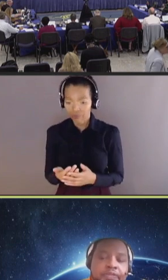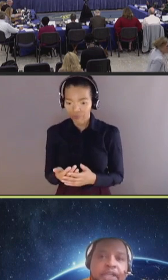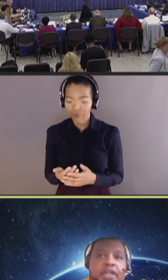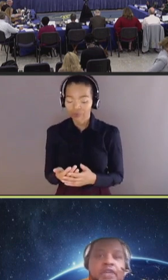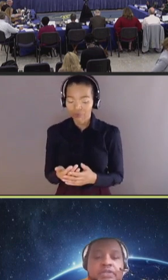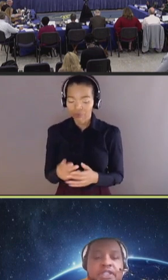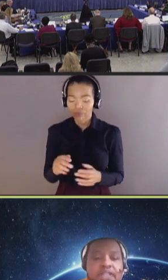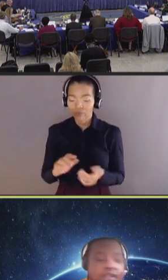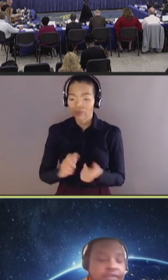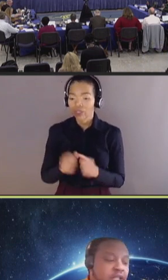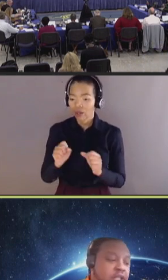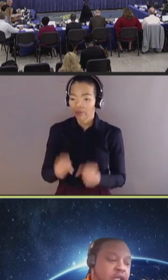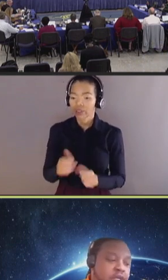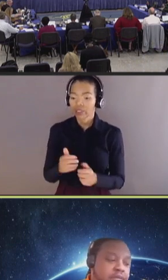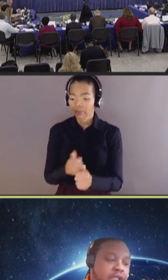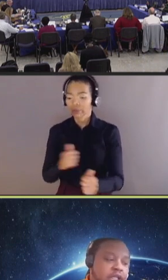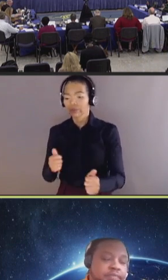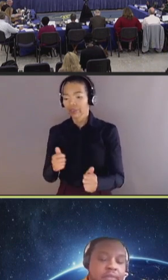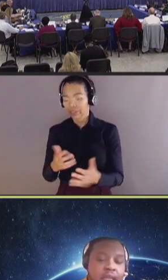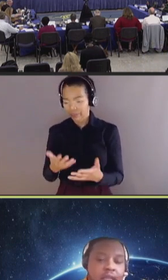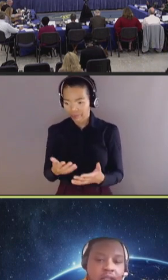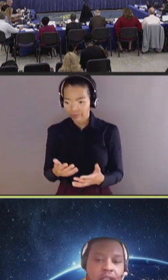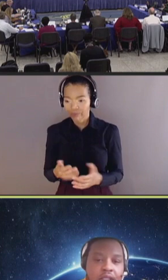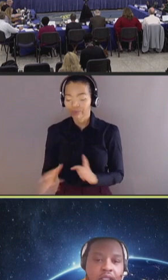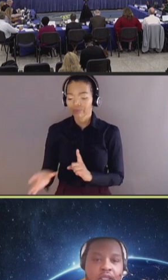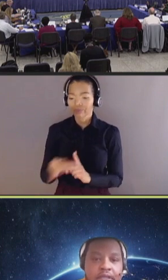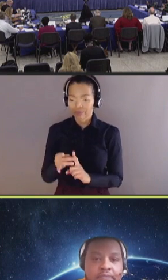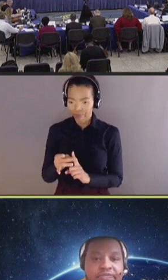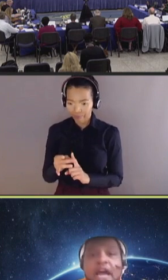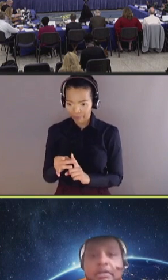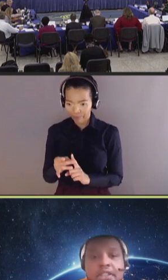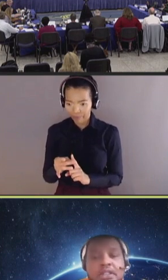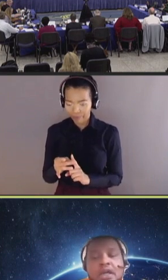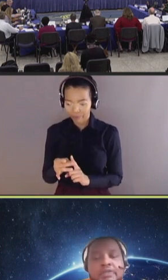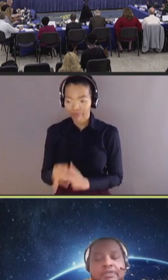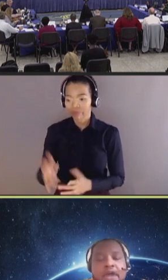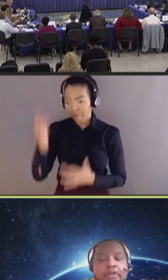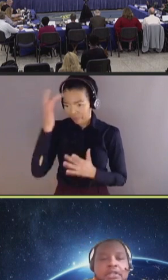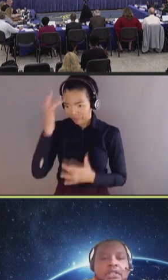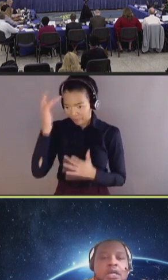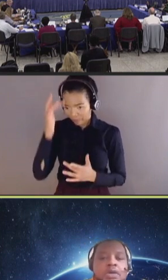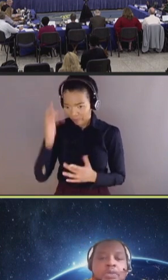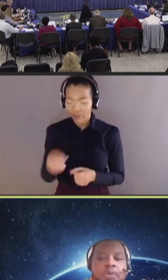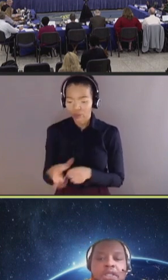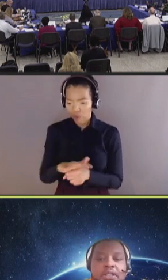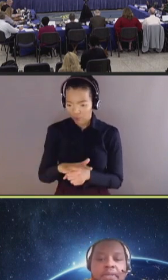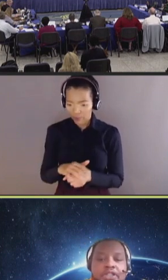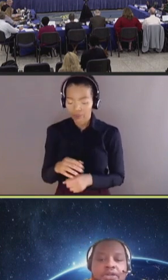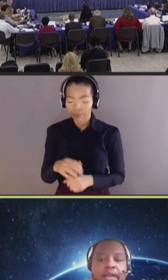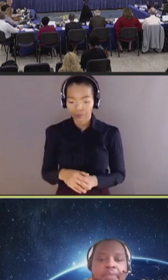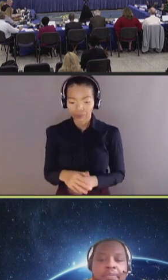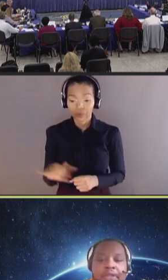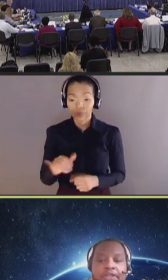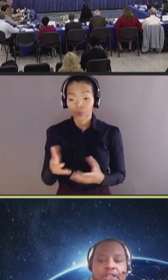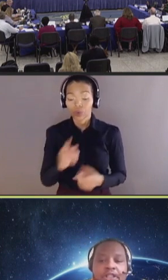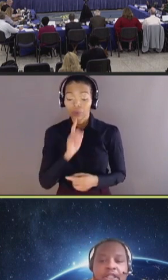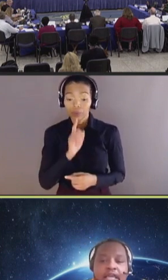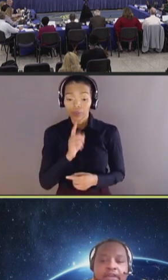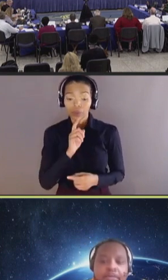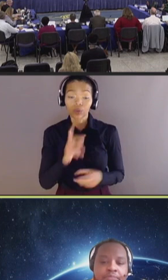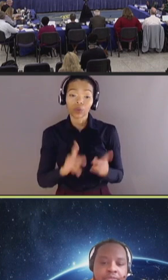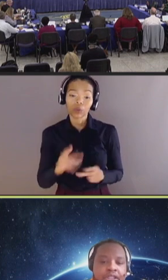prevent receiving the virus, the COVID virus. We wanted to make sure that people understood that